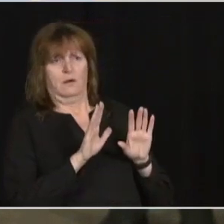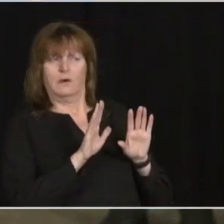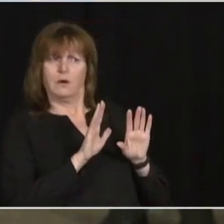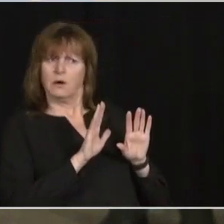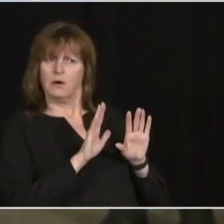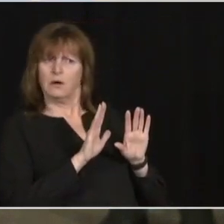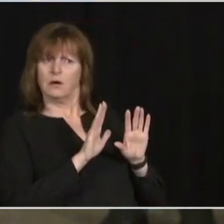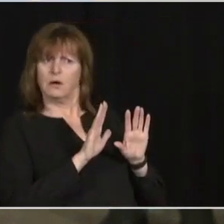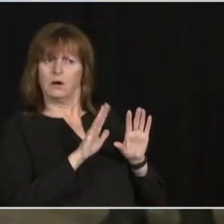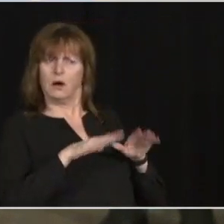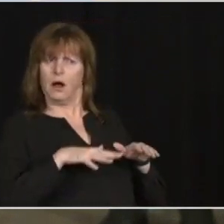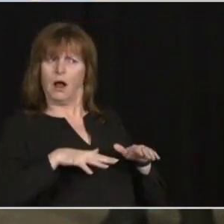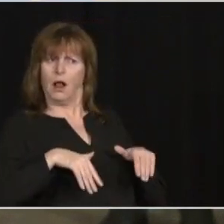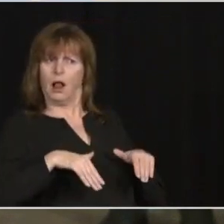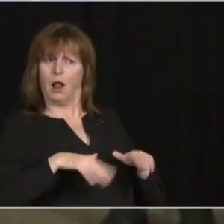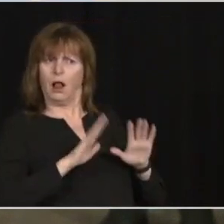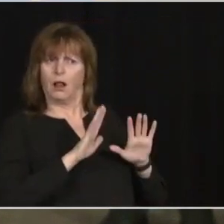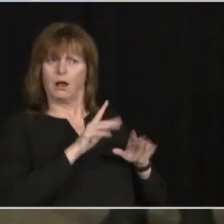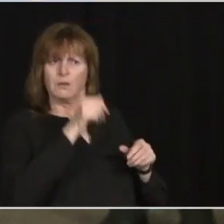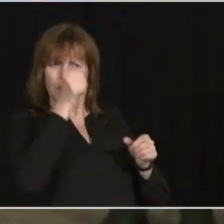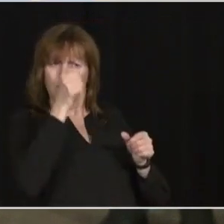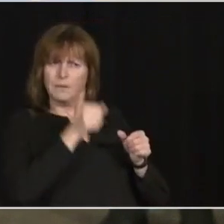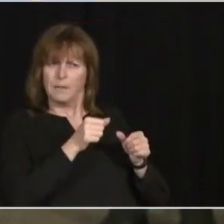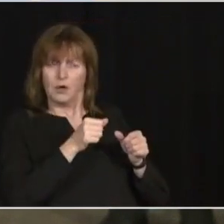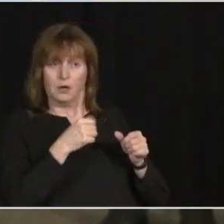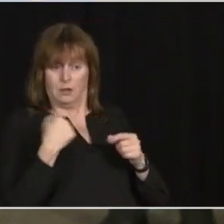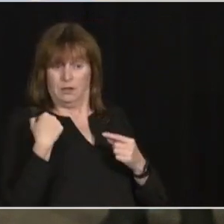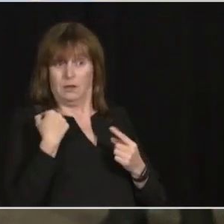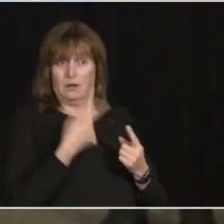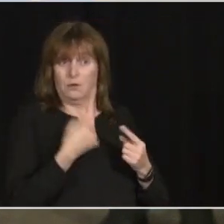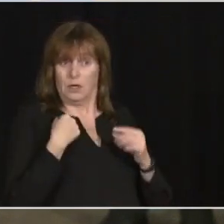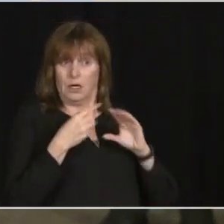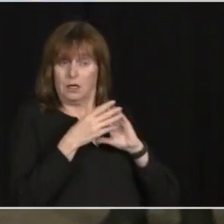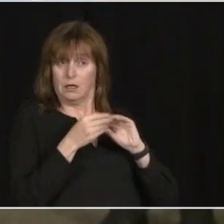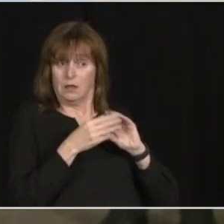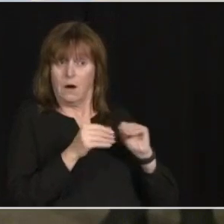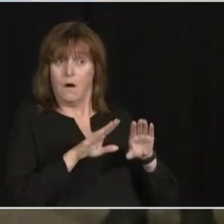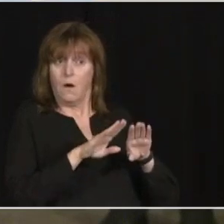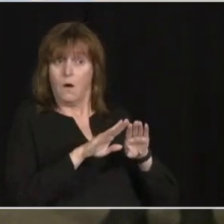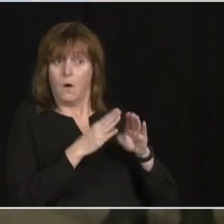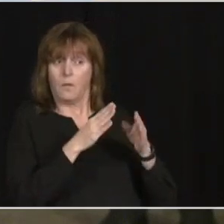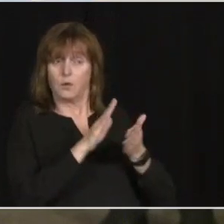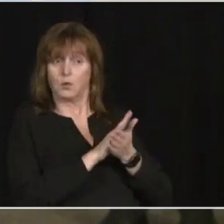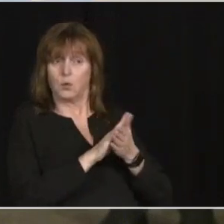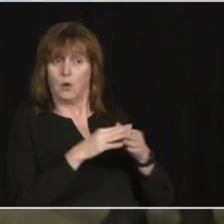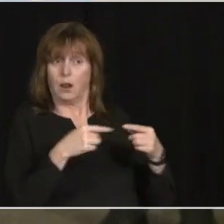going to determine when we open it, based on health and science, and that's going to